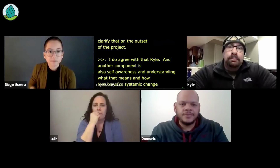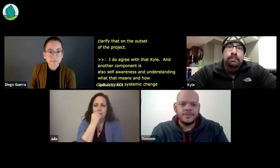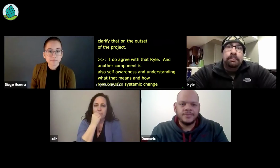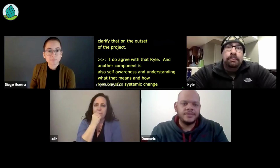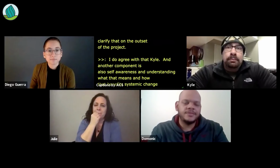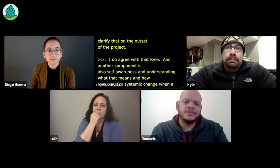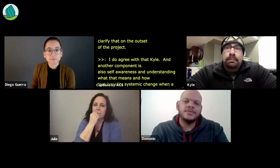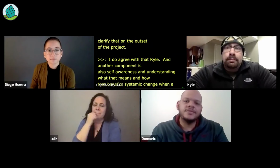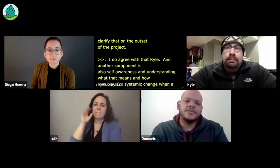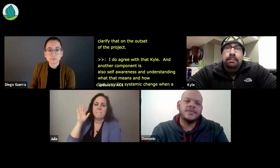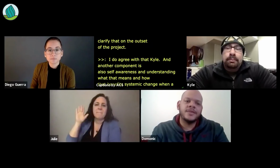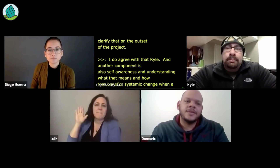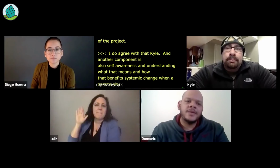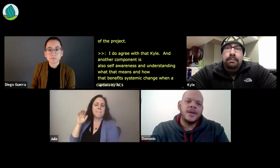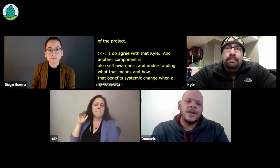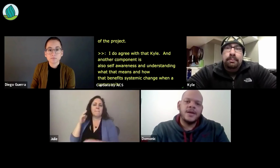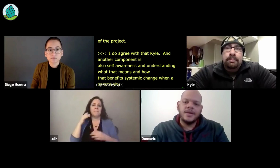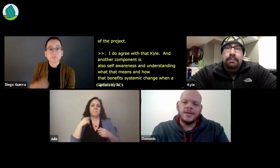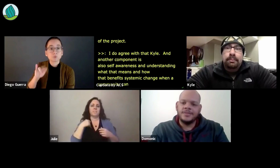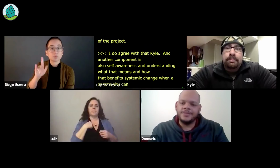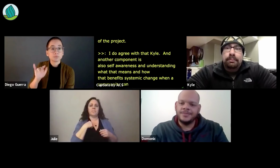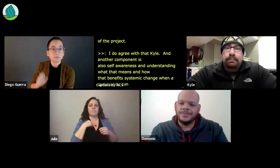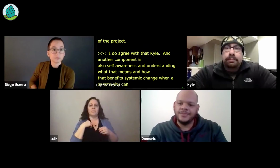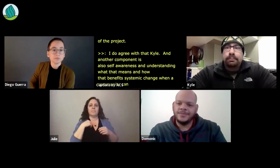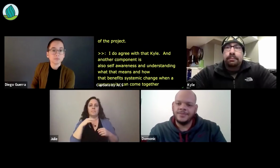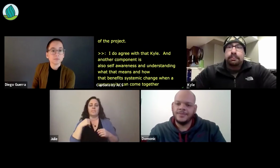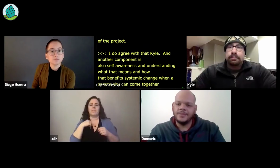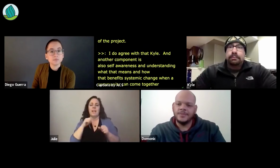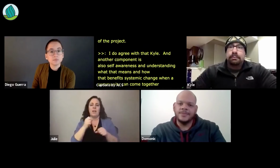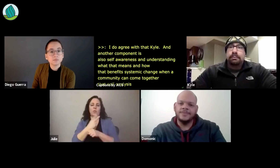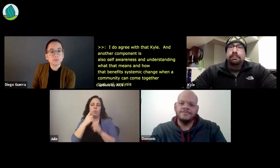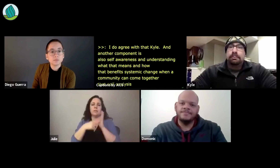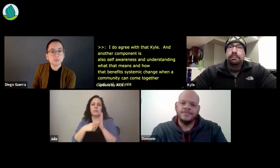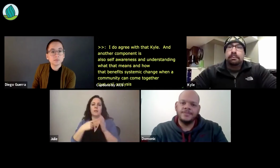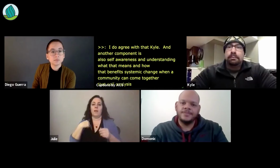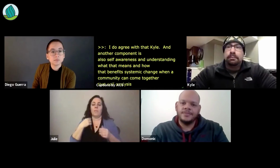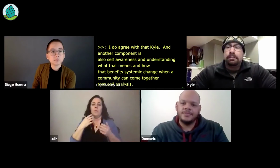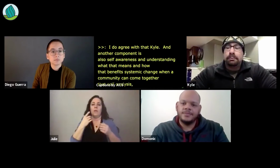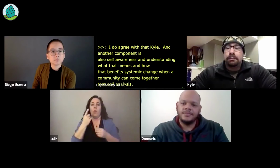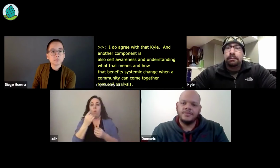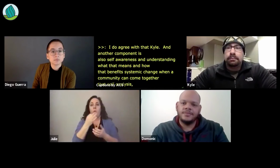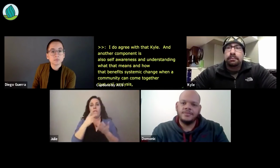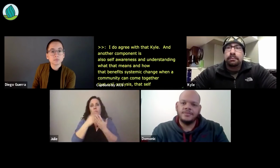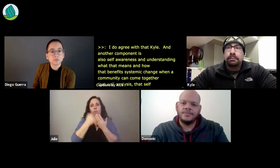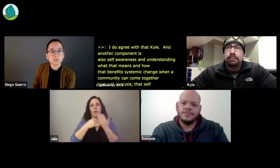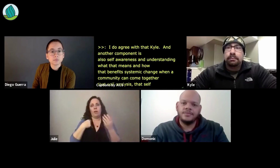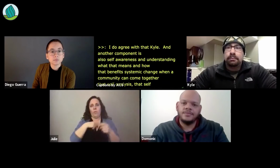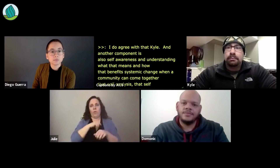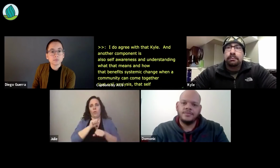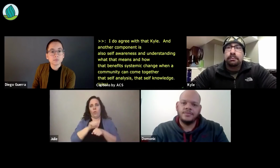takes on that? Julie. Yeah, one of the projects that we worked on in Ohio